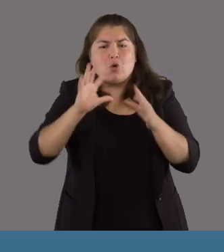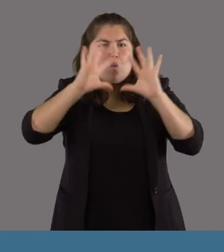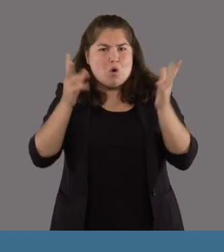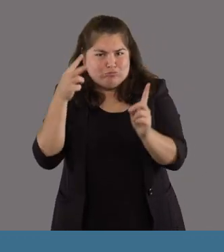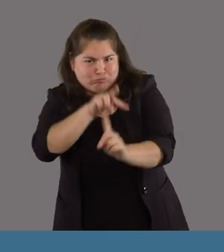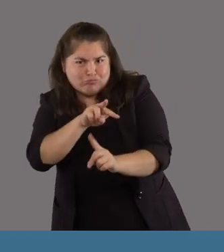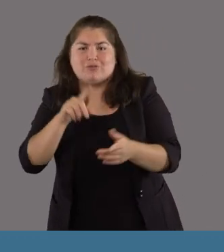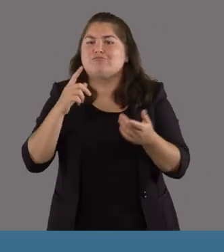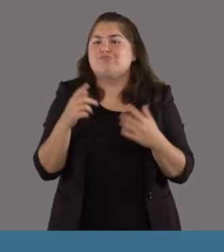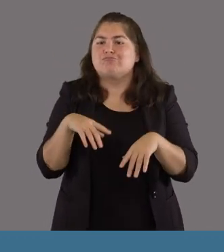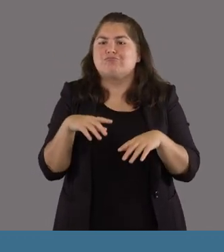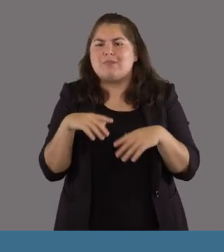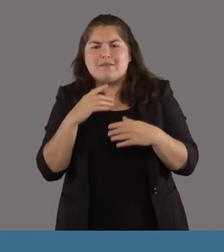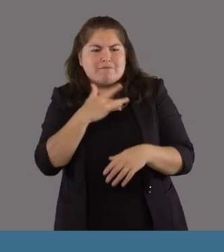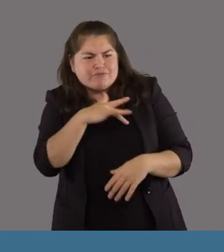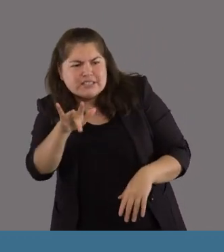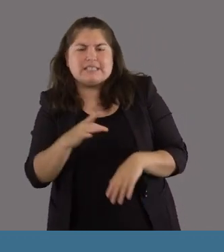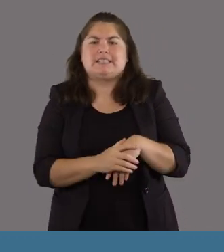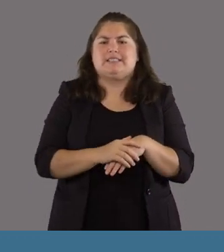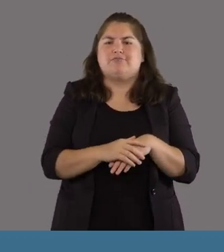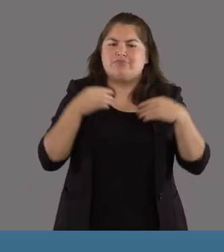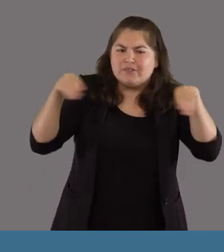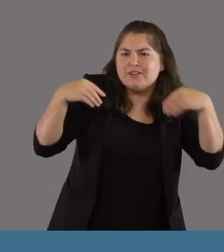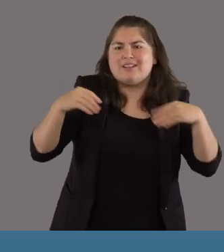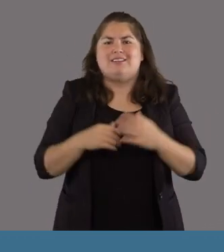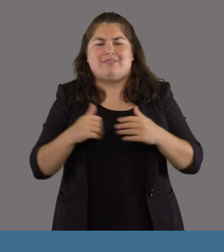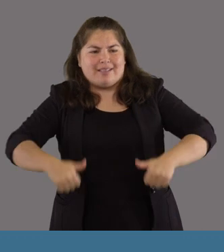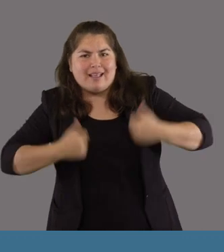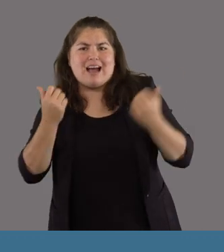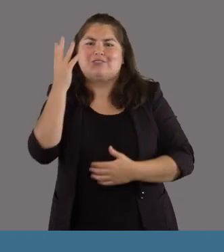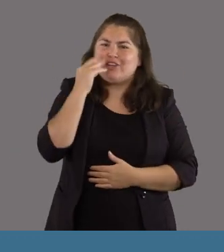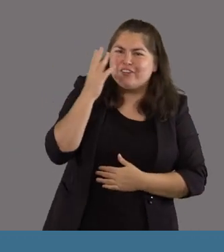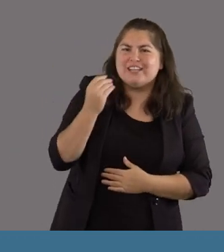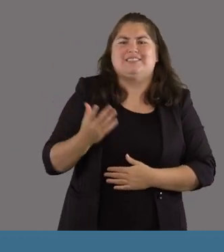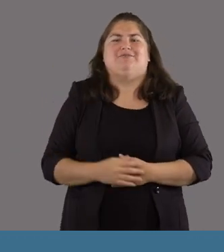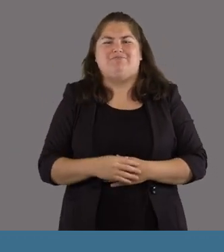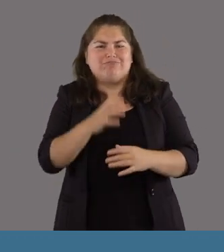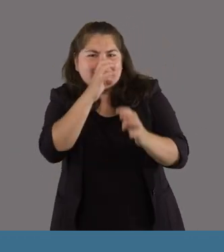who bring sensitivity, flexibility, lived experience, and ethical rigour. We have